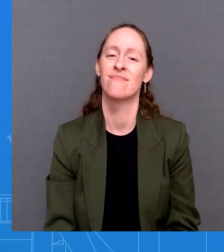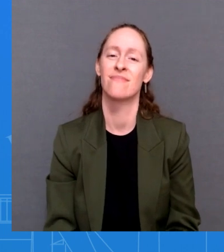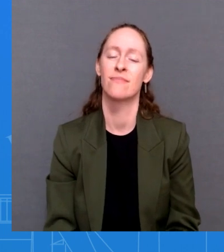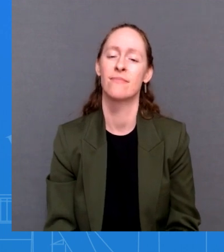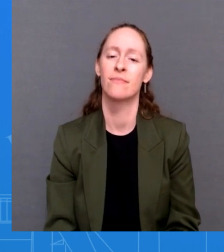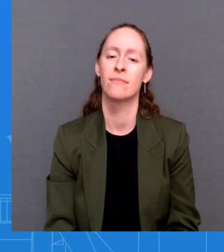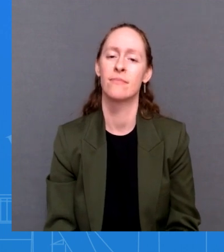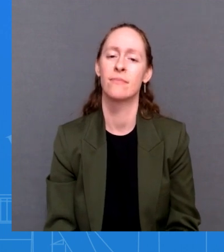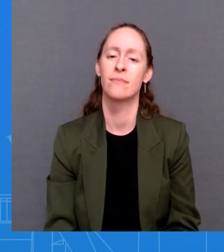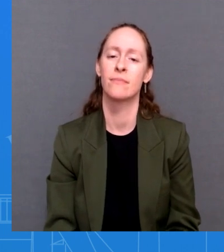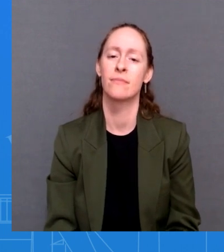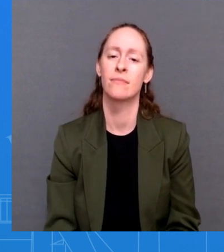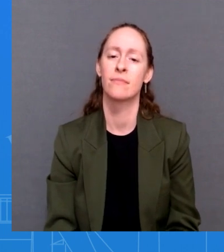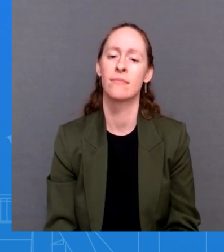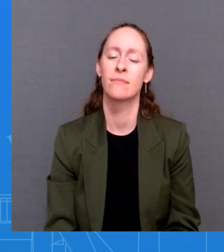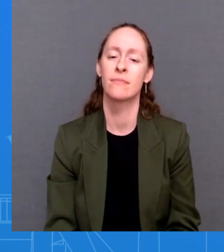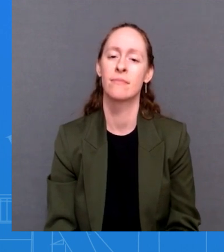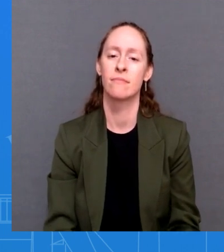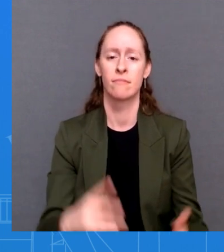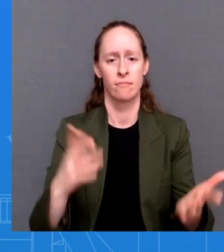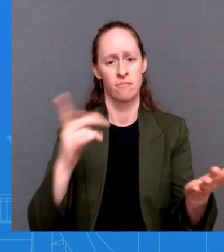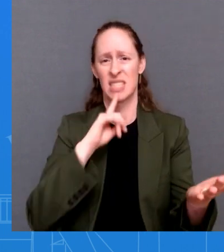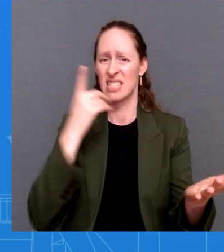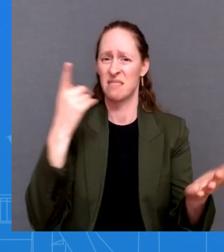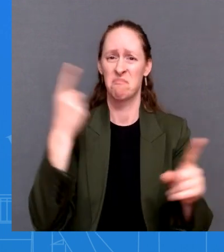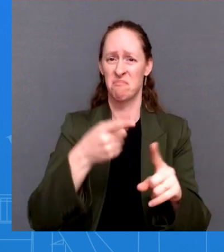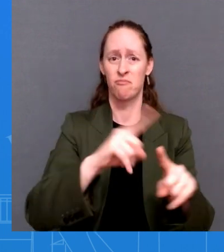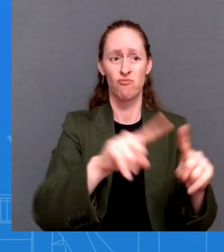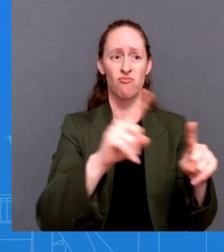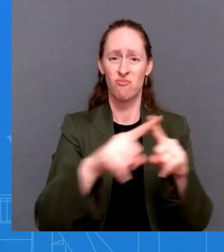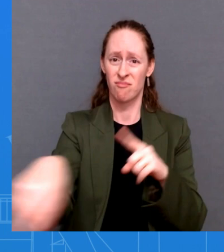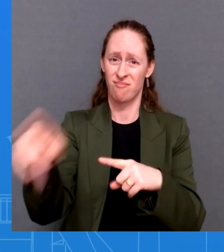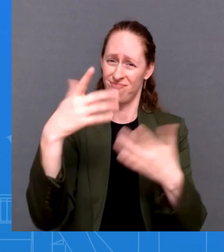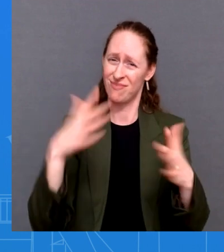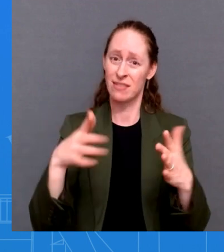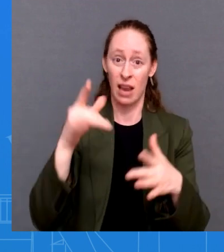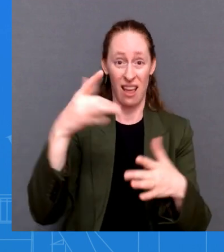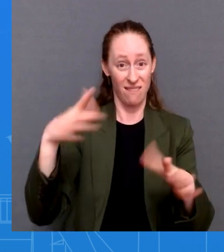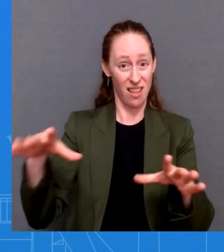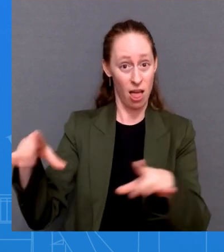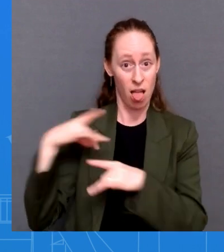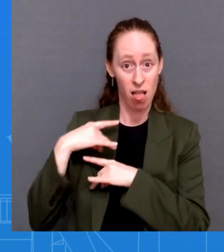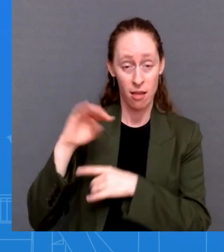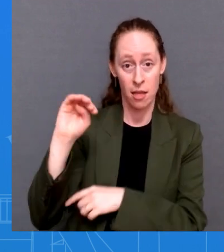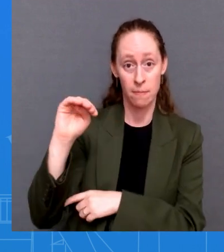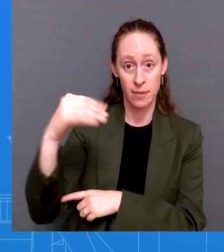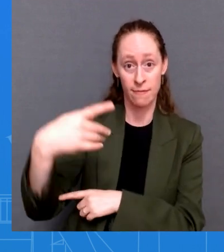So bottom line, our message to states and jurisdictions is if you need vaccines, if you need treatment,